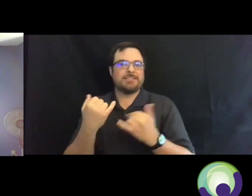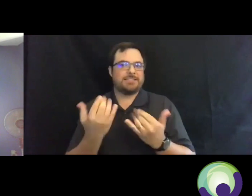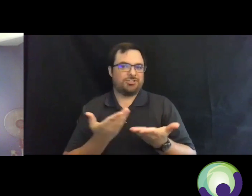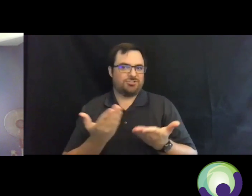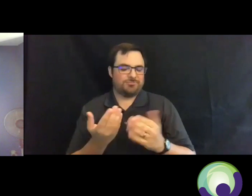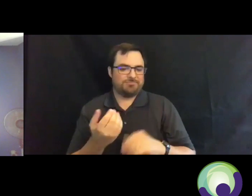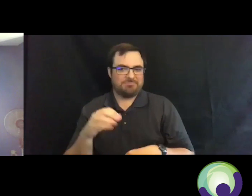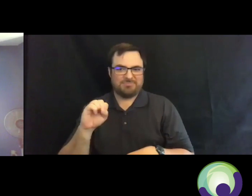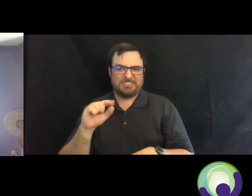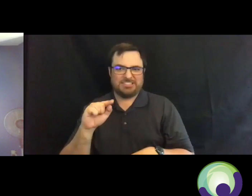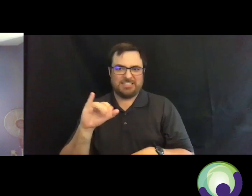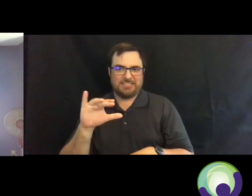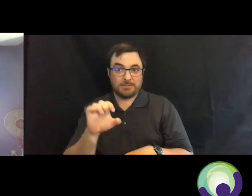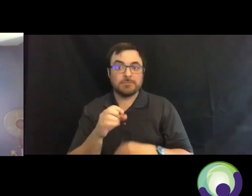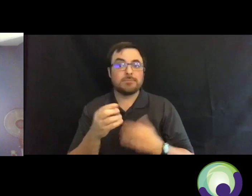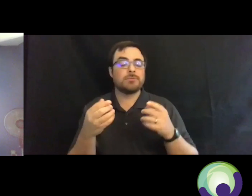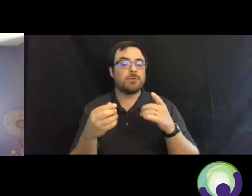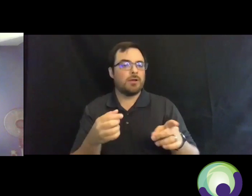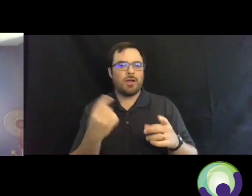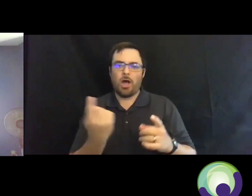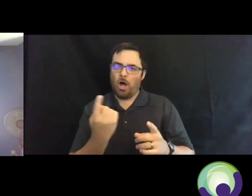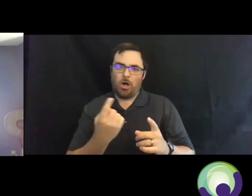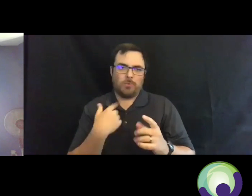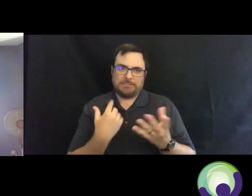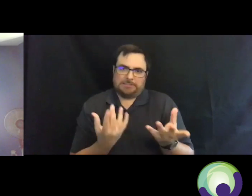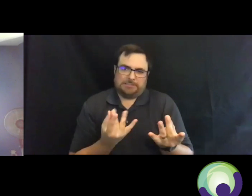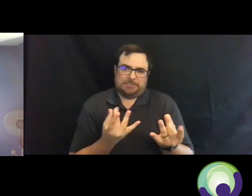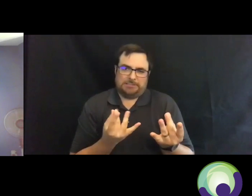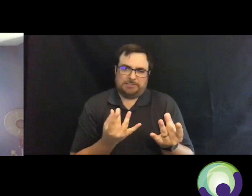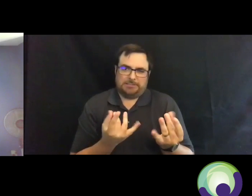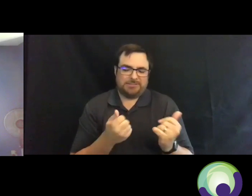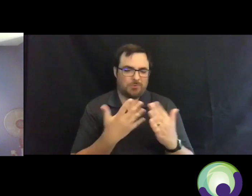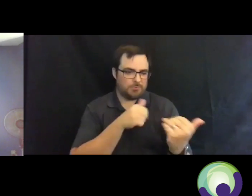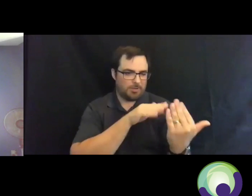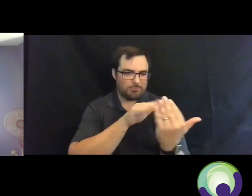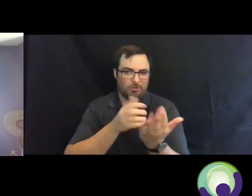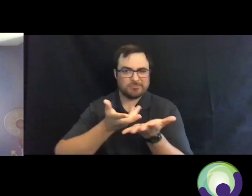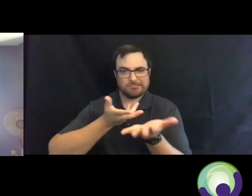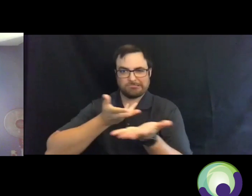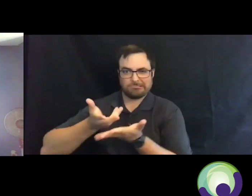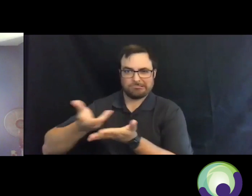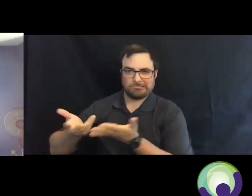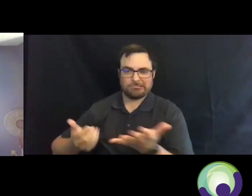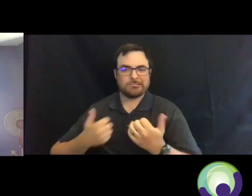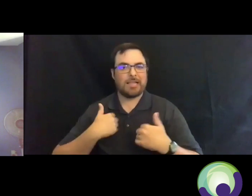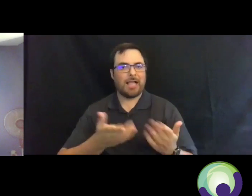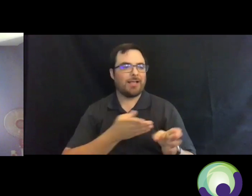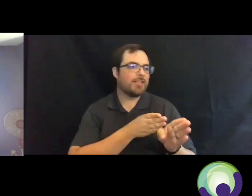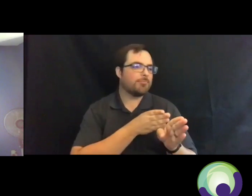second that. I mean it's always a tricky place to have a professional difference of opinion.